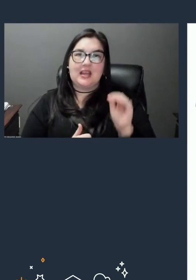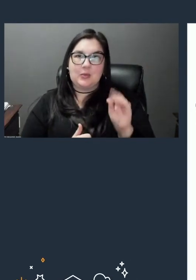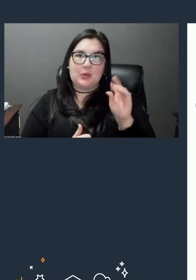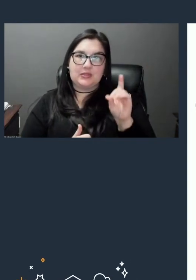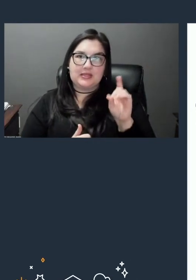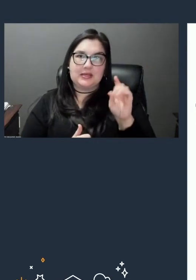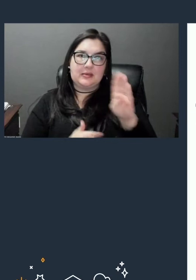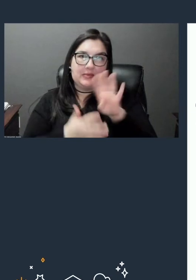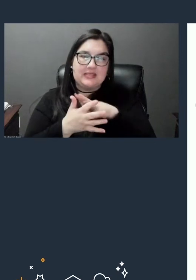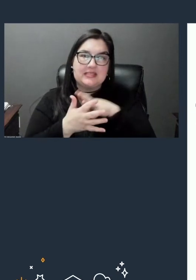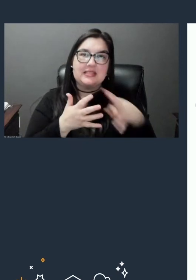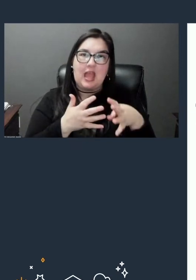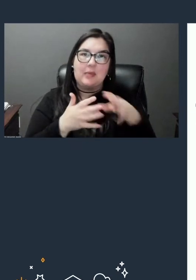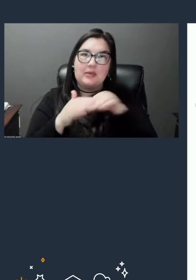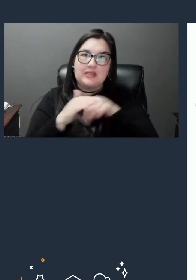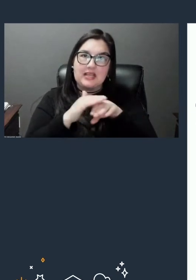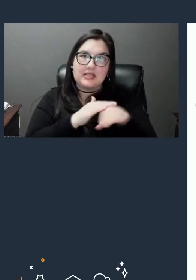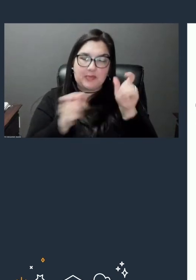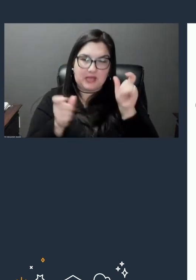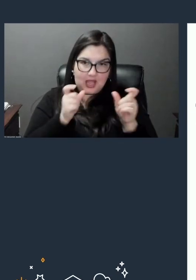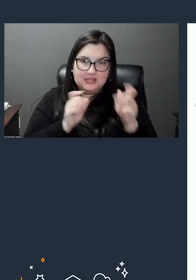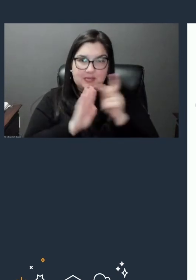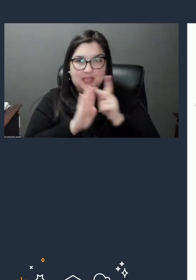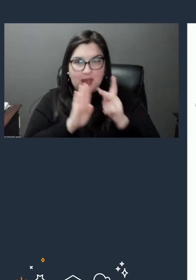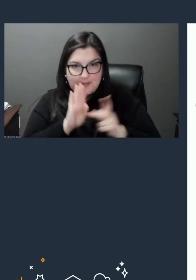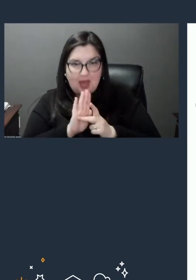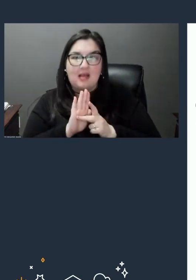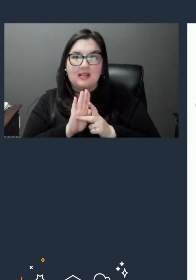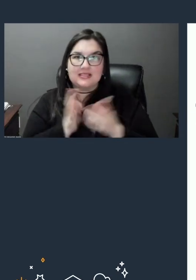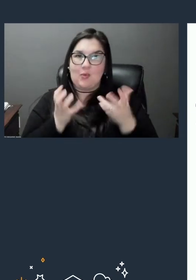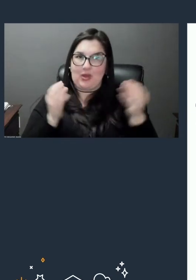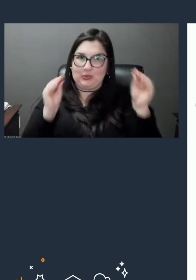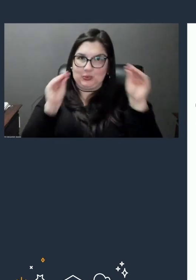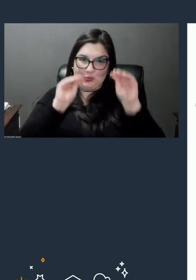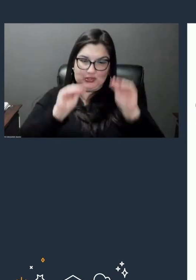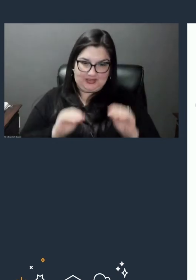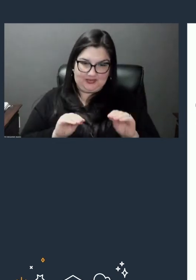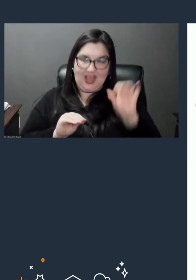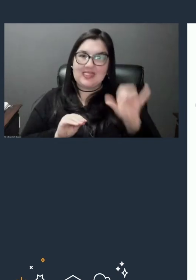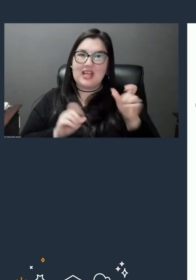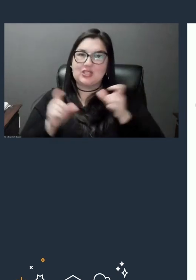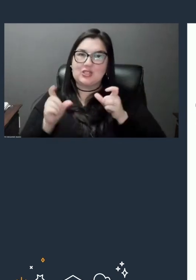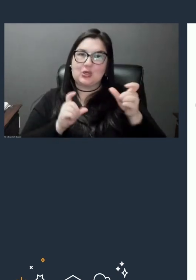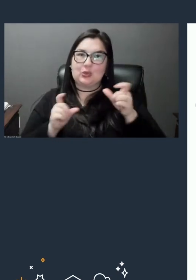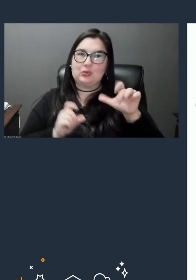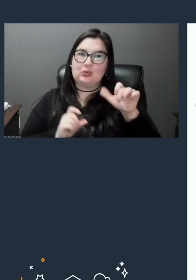of all the custom IAM policies that we are going to put in here. This is the control plane. On the data plane,